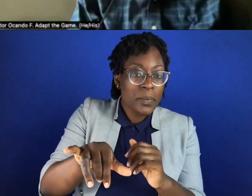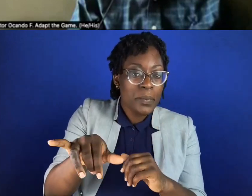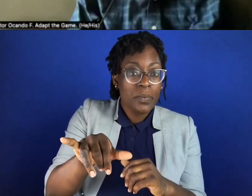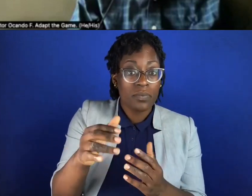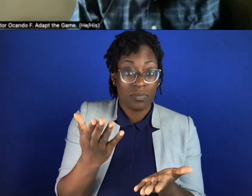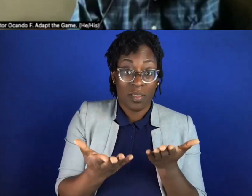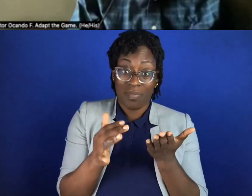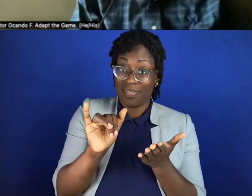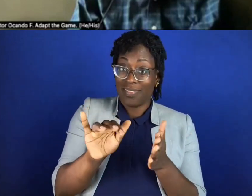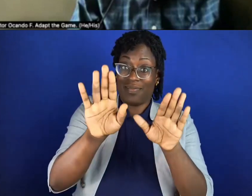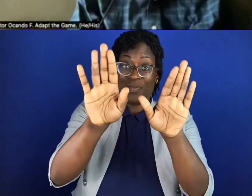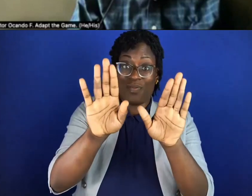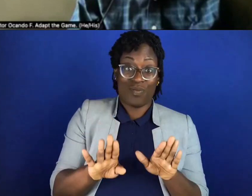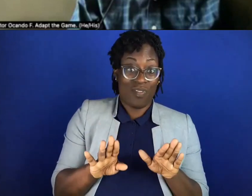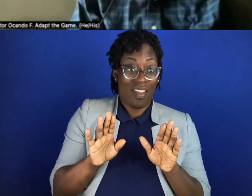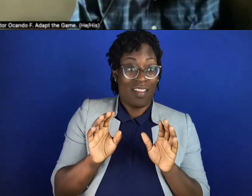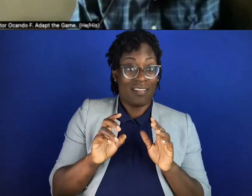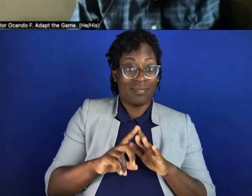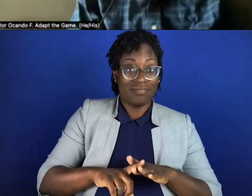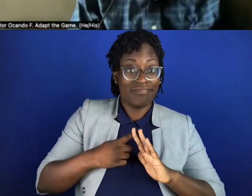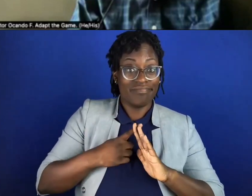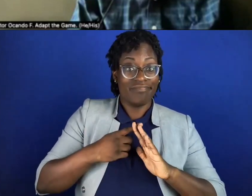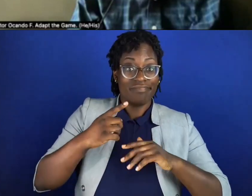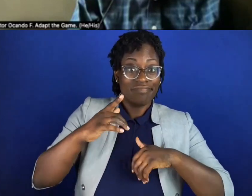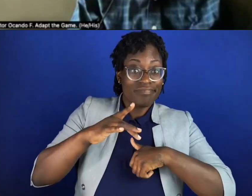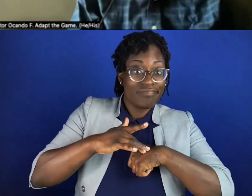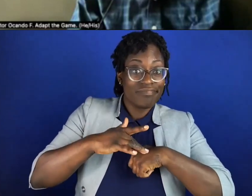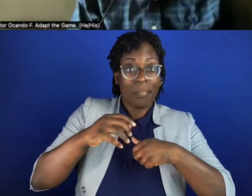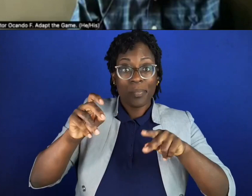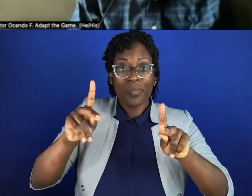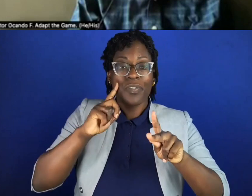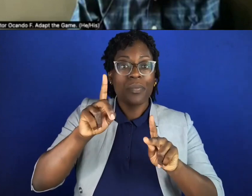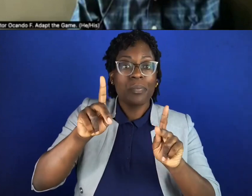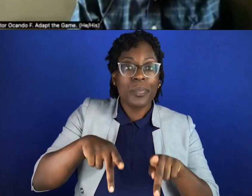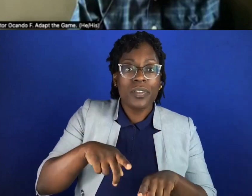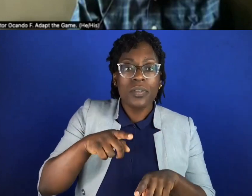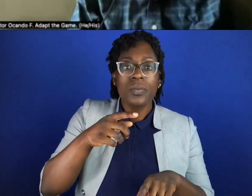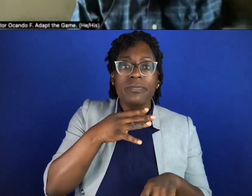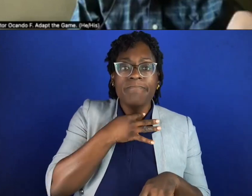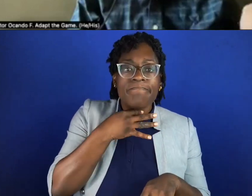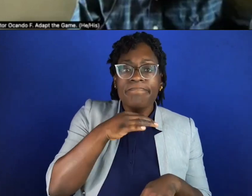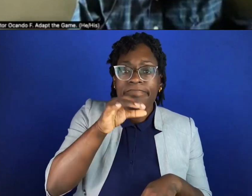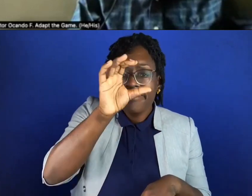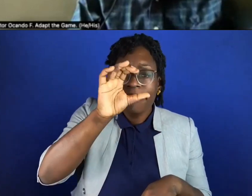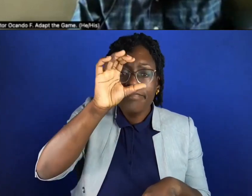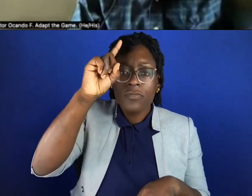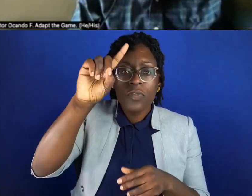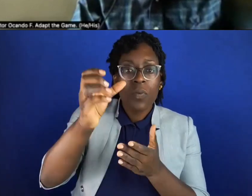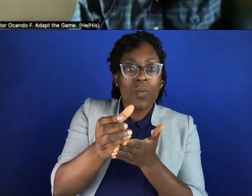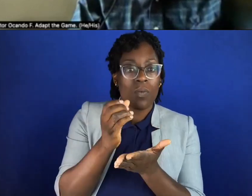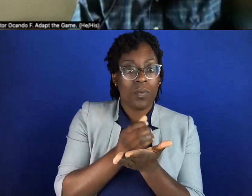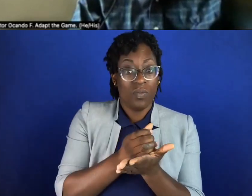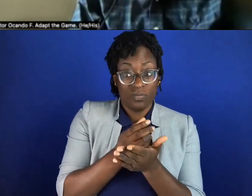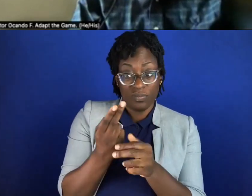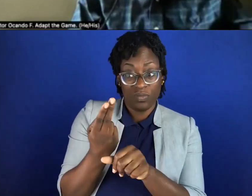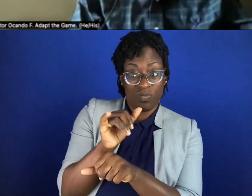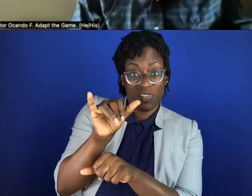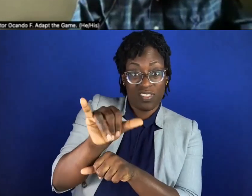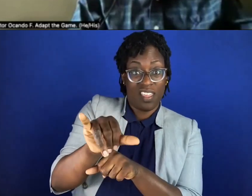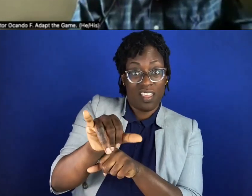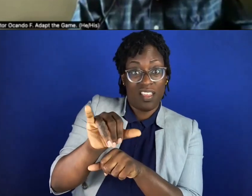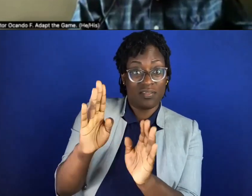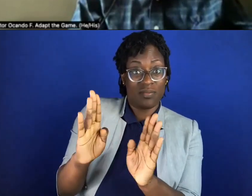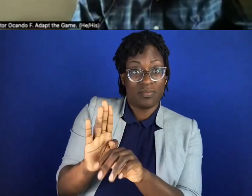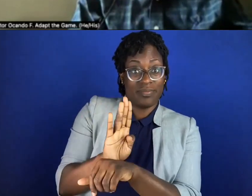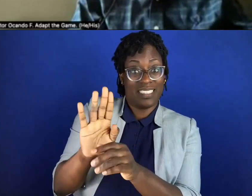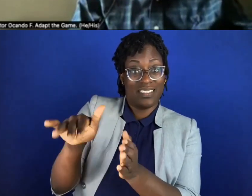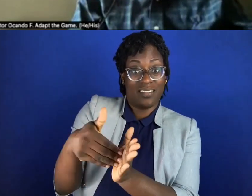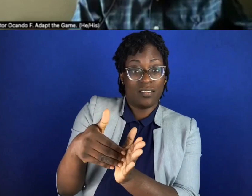be a great start for someone who is looking into courses or even connecting with you after